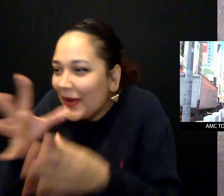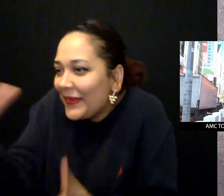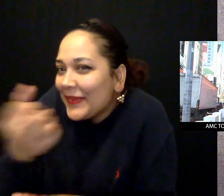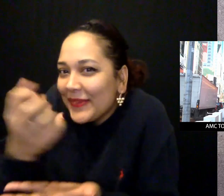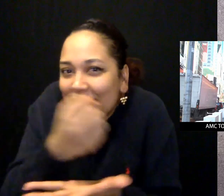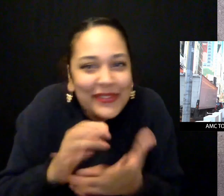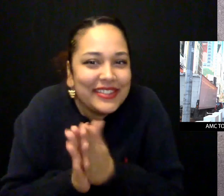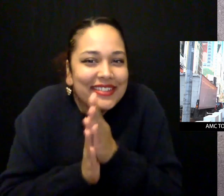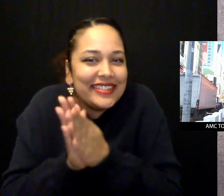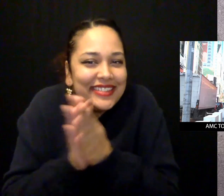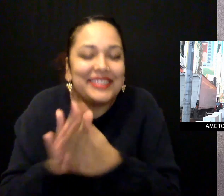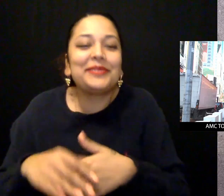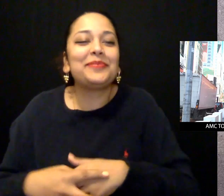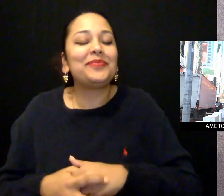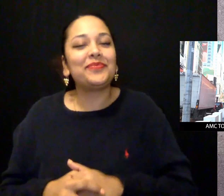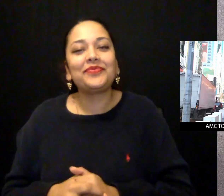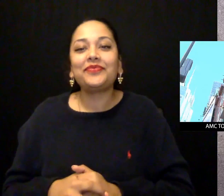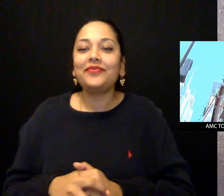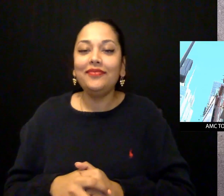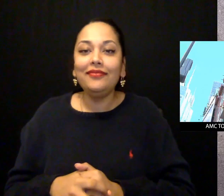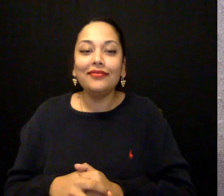I can't wait to go into the store to grab some